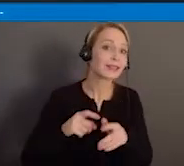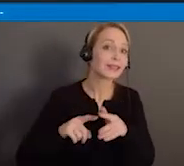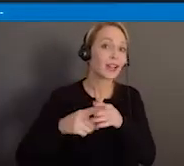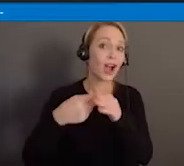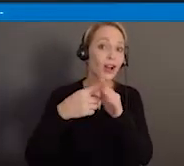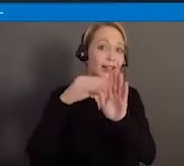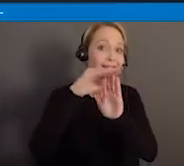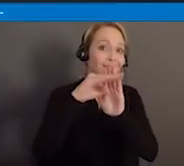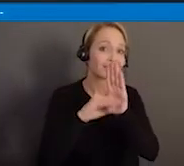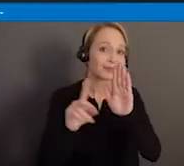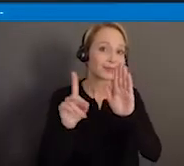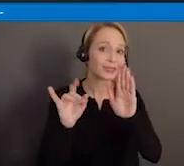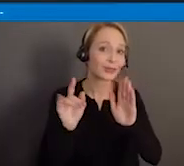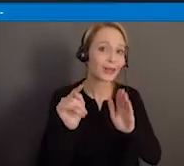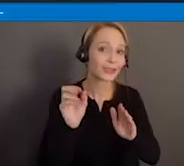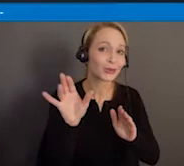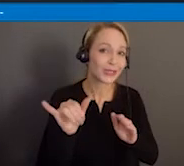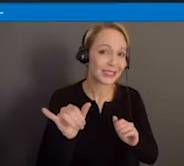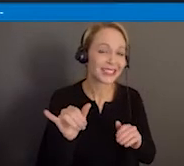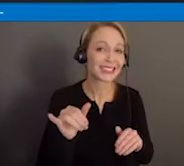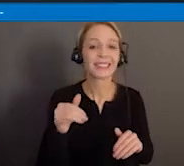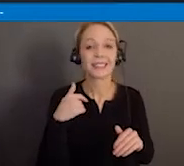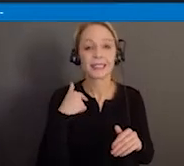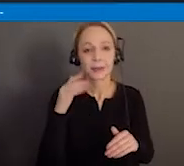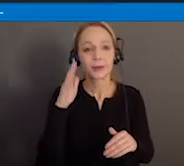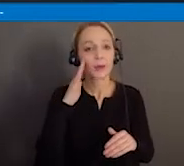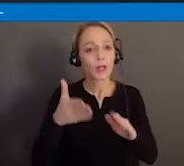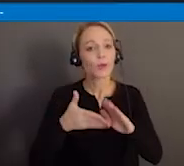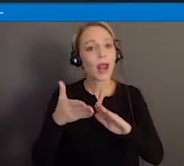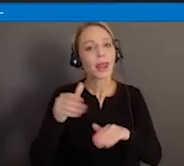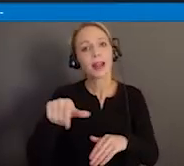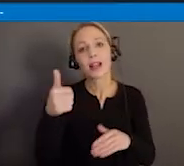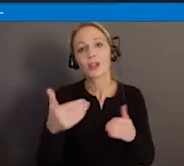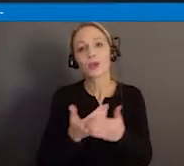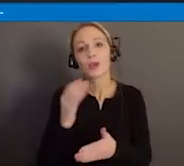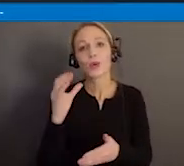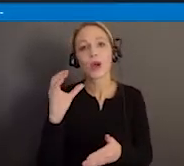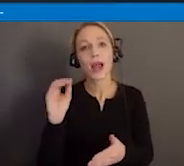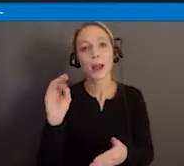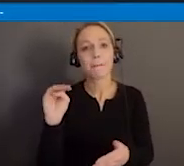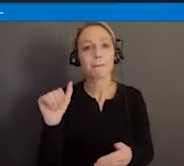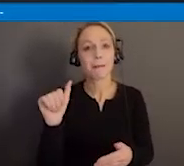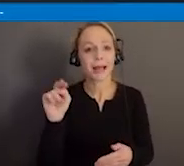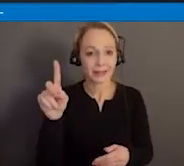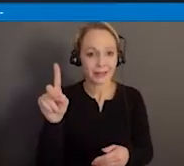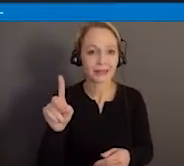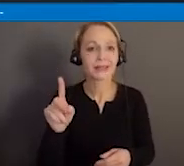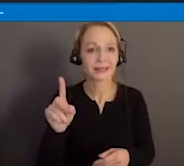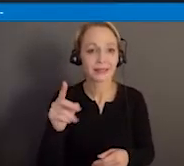AND GOING TO RUN ANOTHER NEW COMMAND, PROJECT UPLOAD.